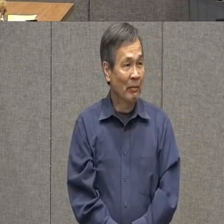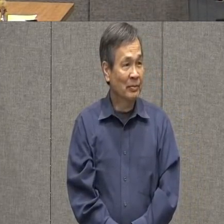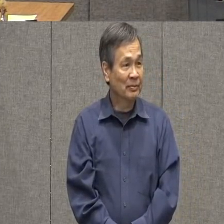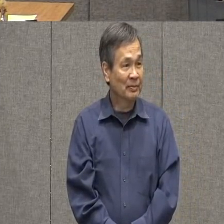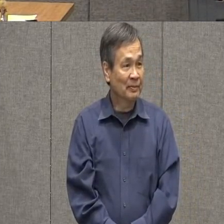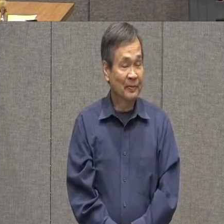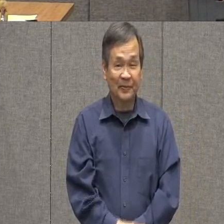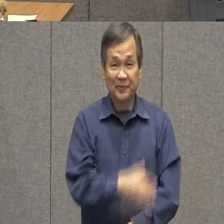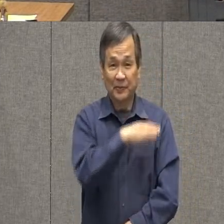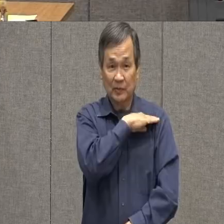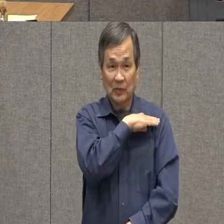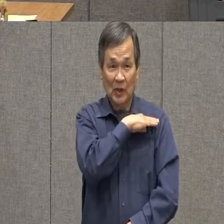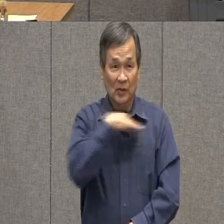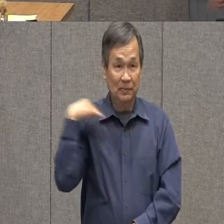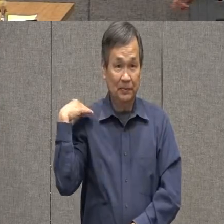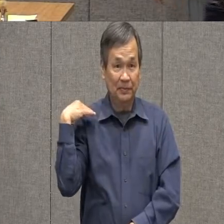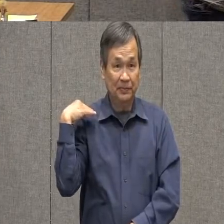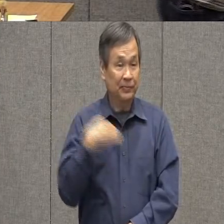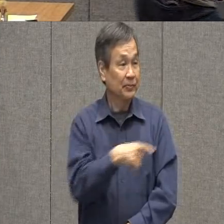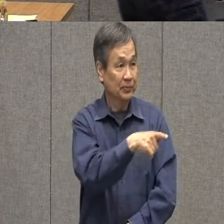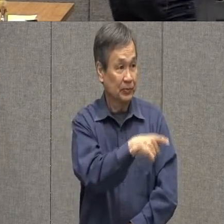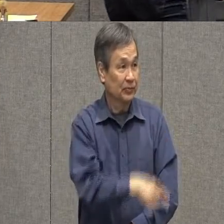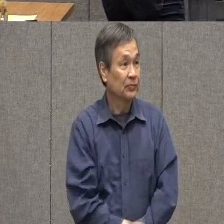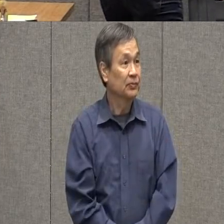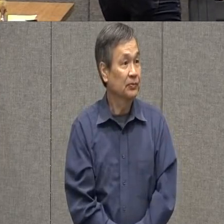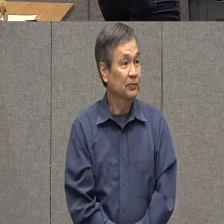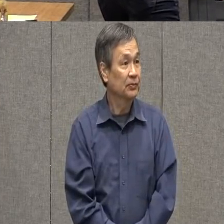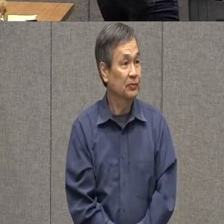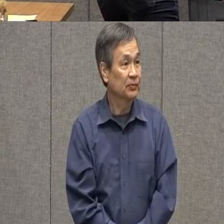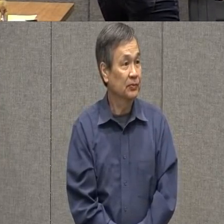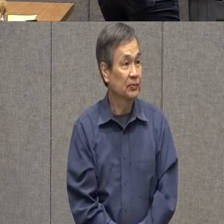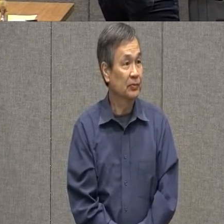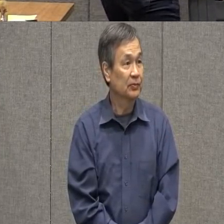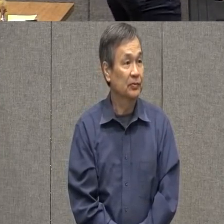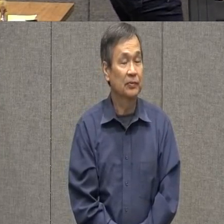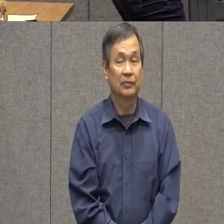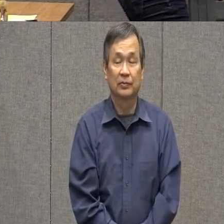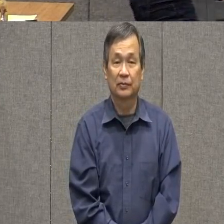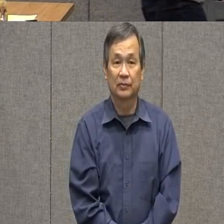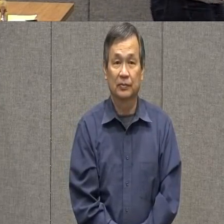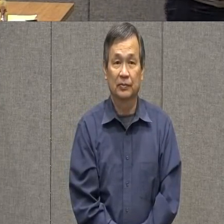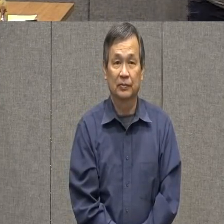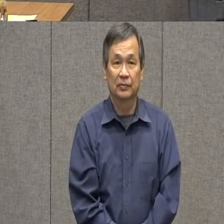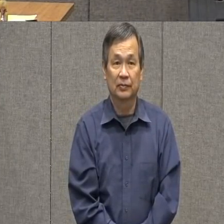I see they go straight across. So I'm gonna draw a line that's straight across.